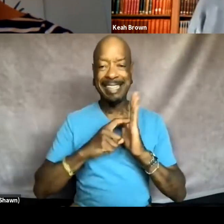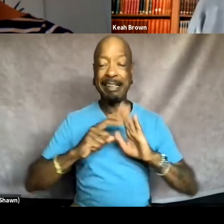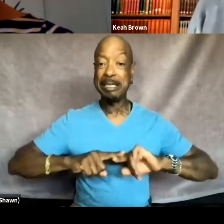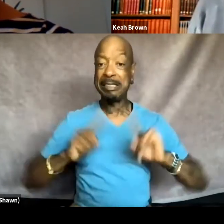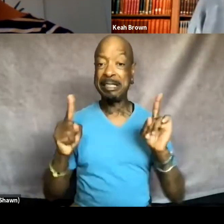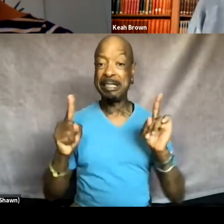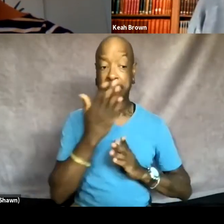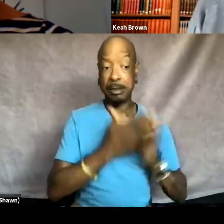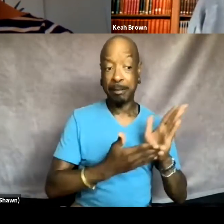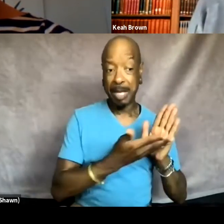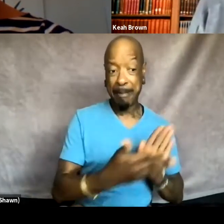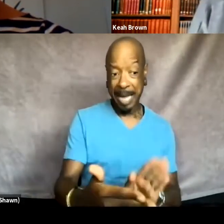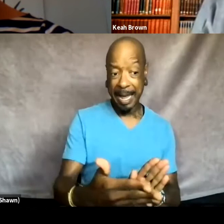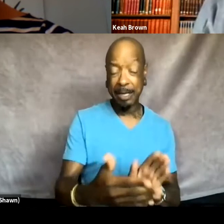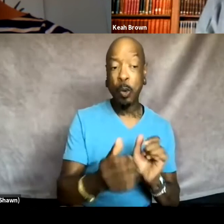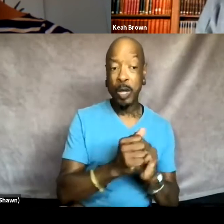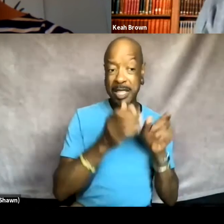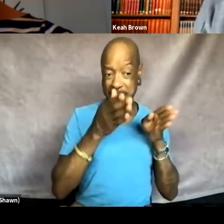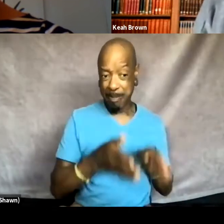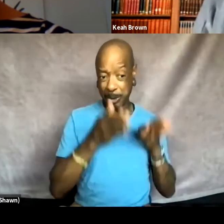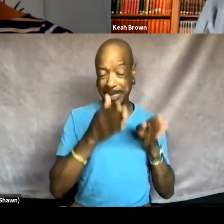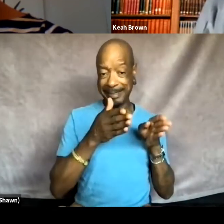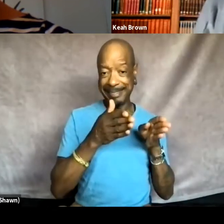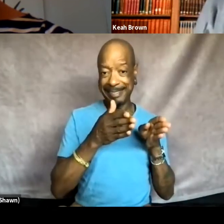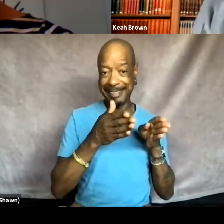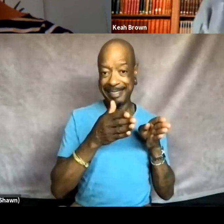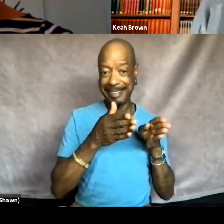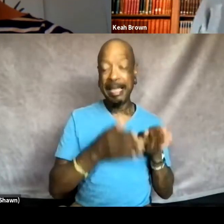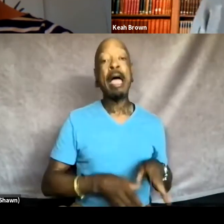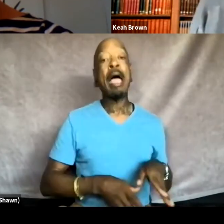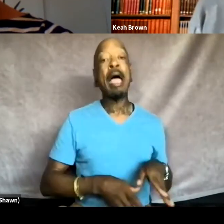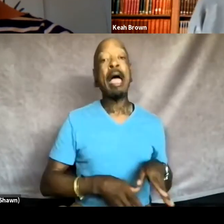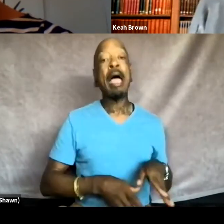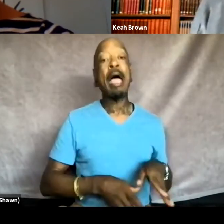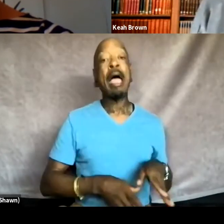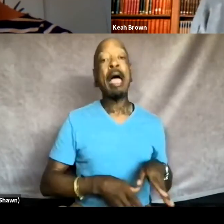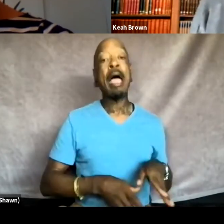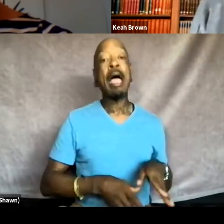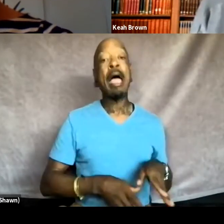Keah Brown: With the person in the input and something that wasn't I think that it just